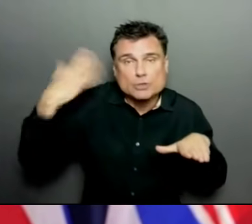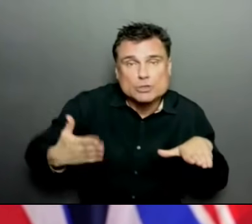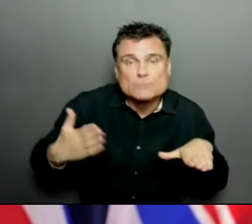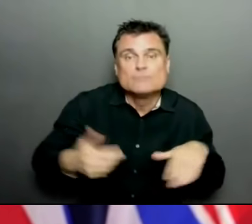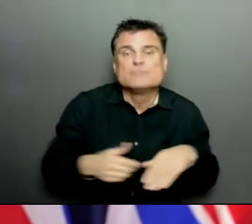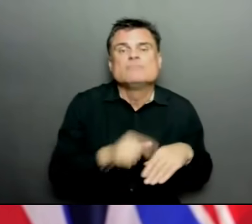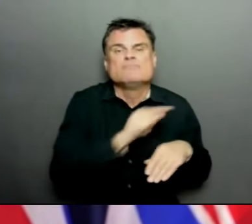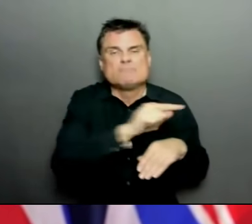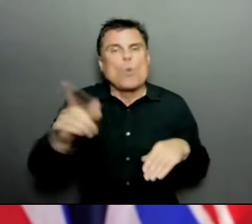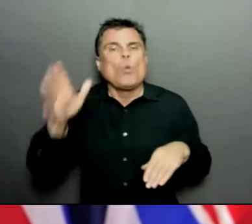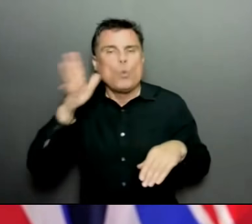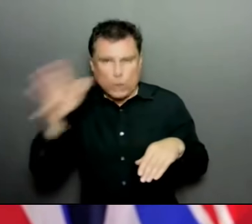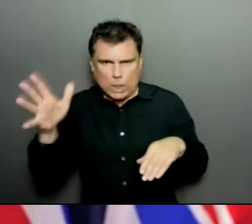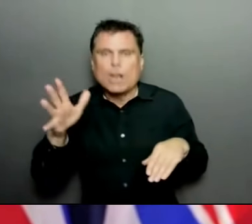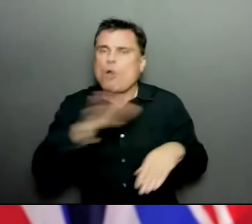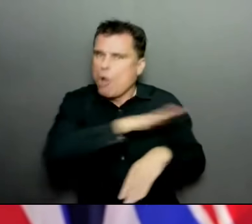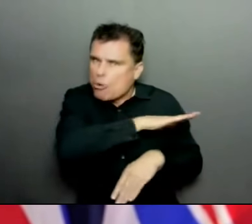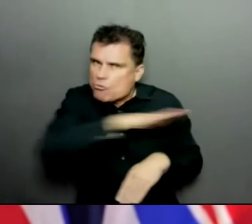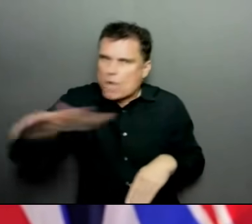from what was presented in the summer.